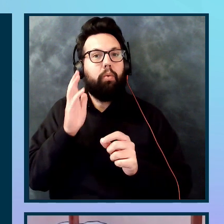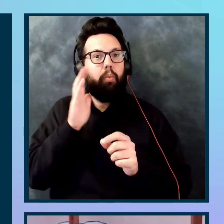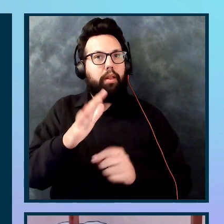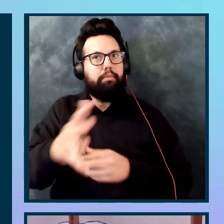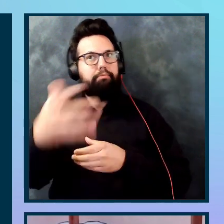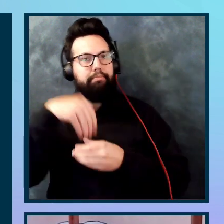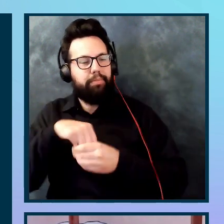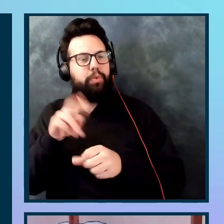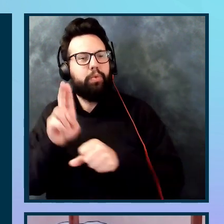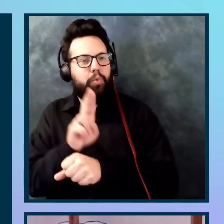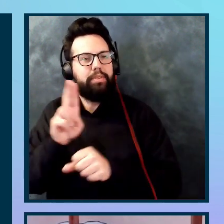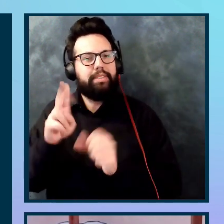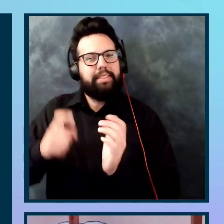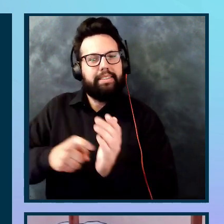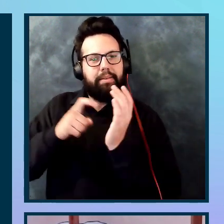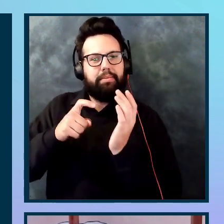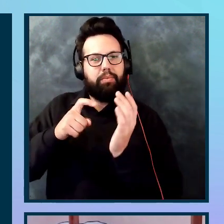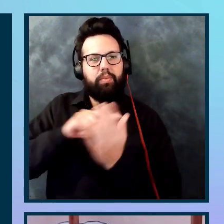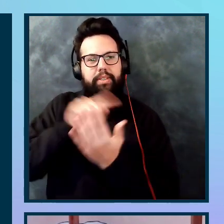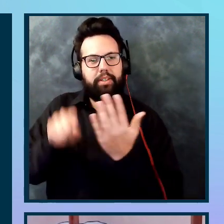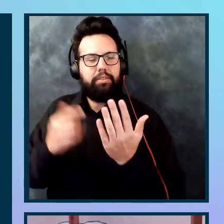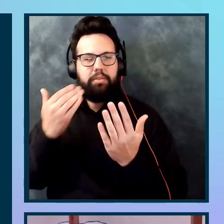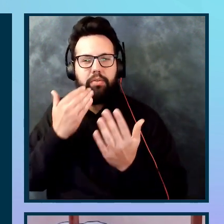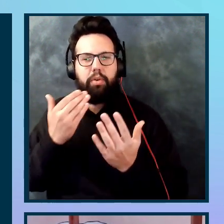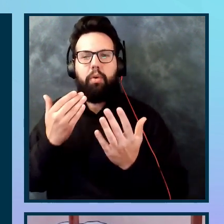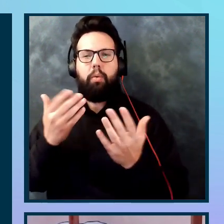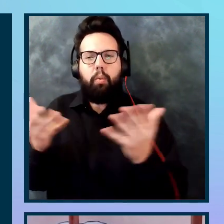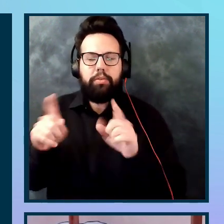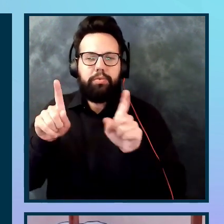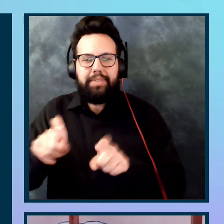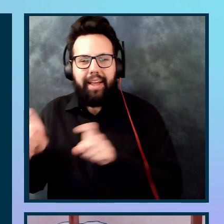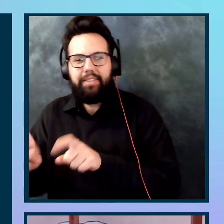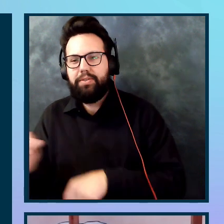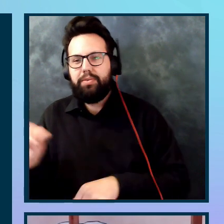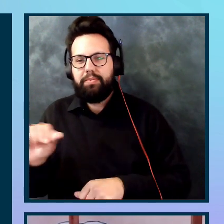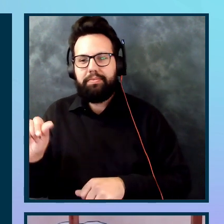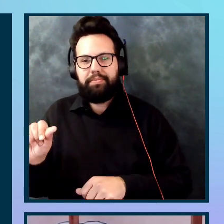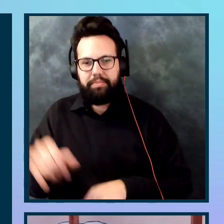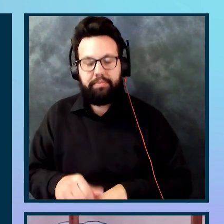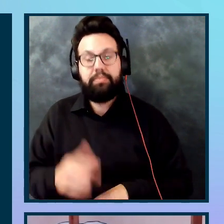and how to test it themselves. The testers use them to know what to test and how,